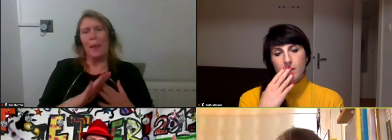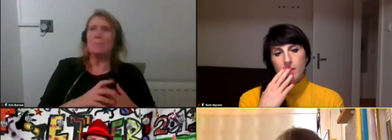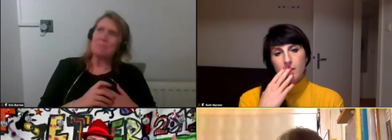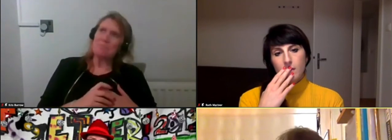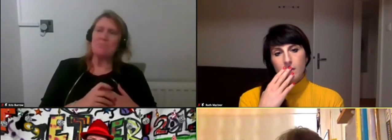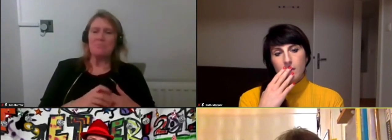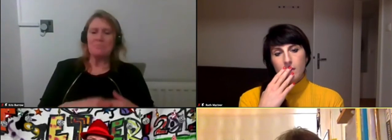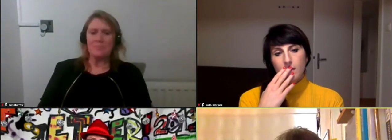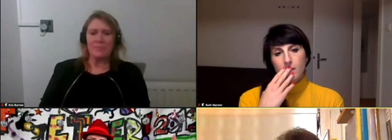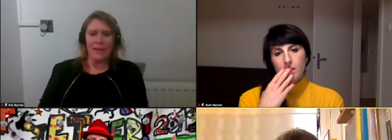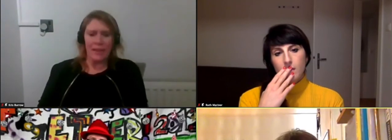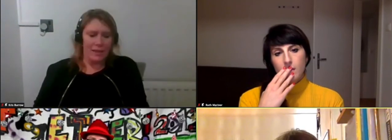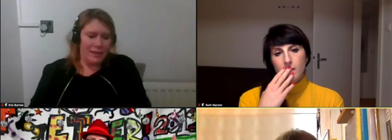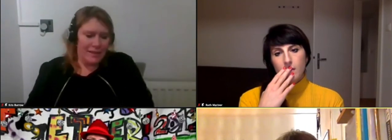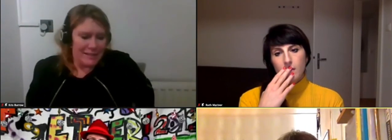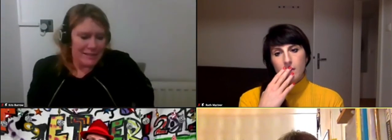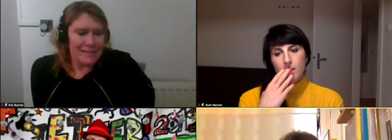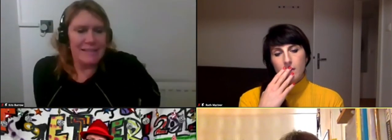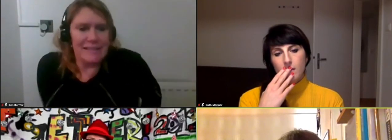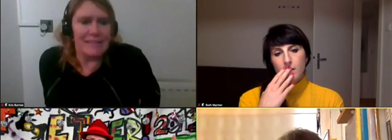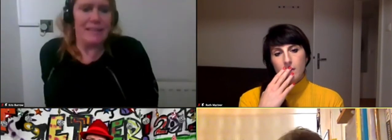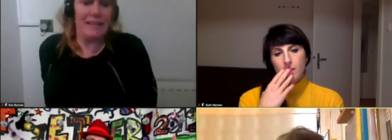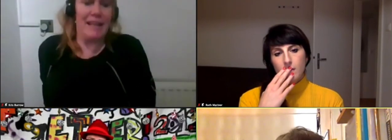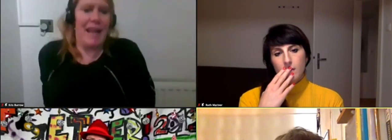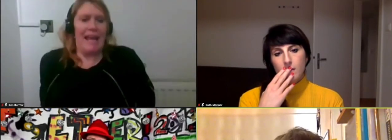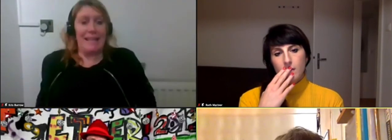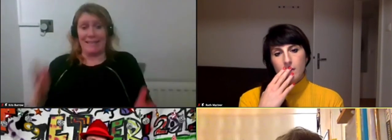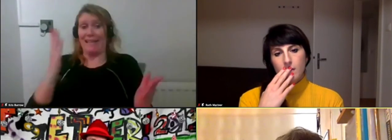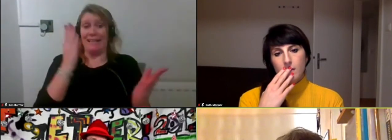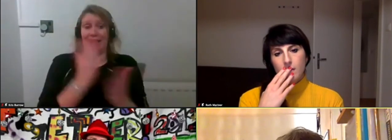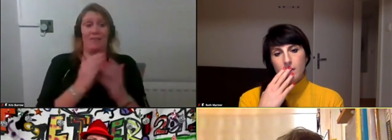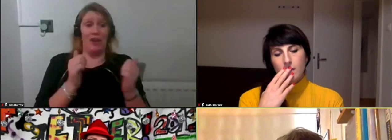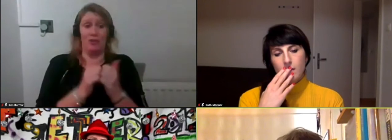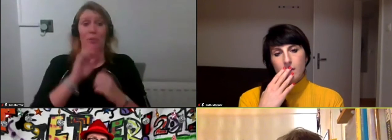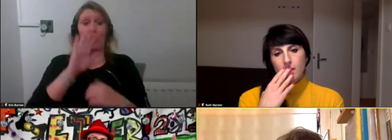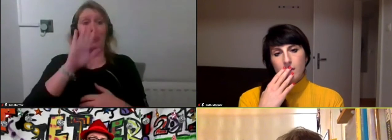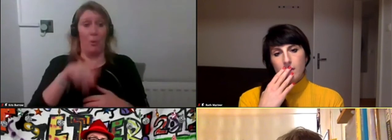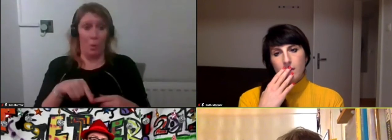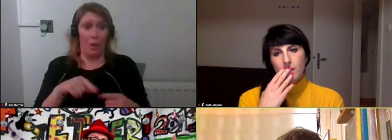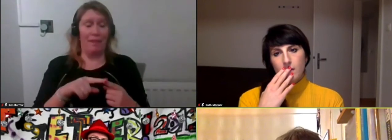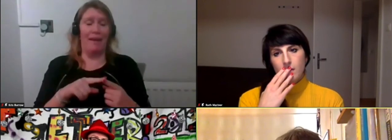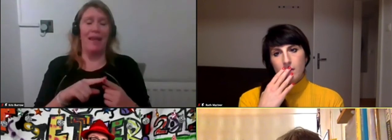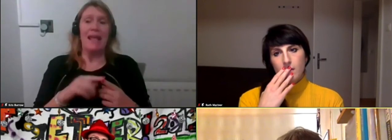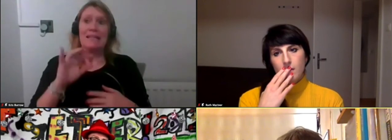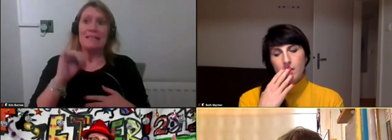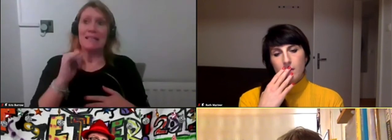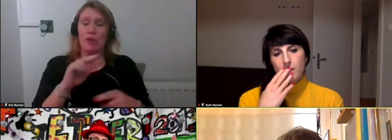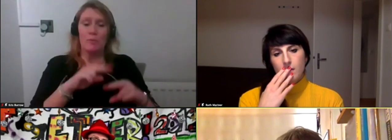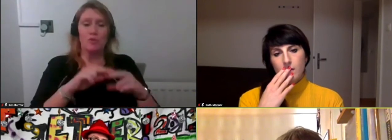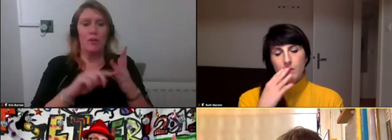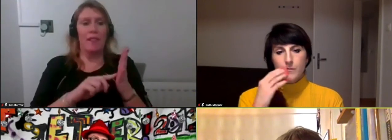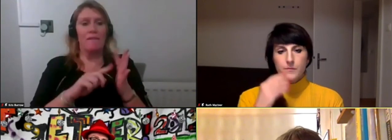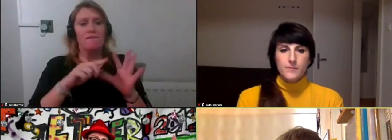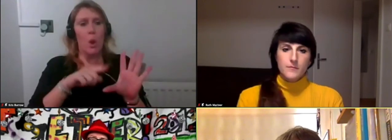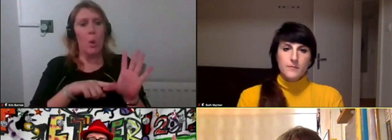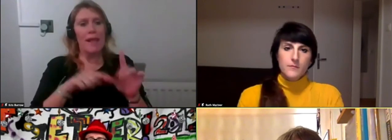definitely, all of the above. Sometimes you are in the Foley studio and you are